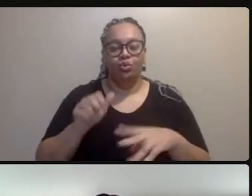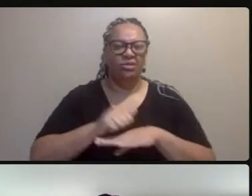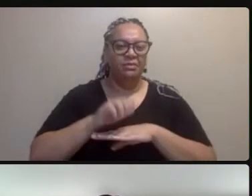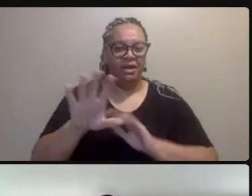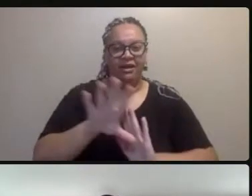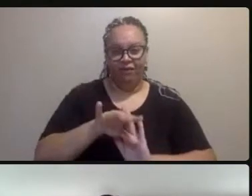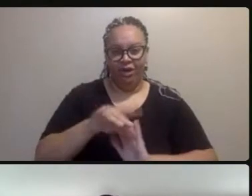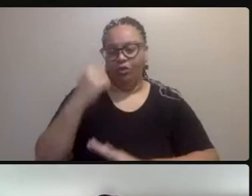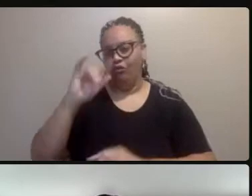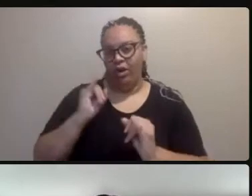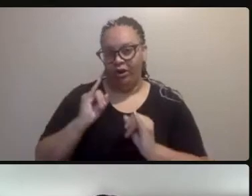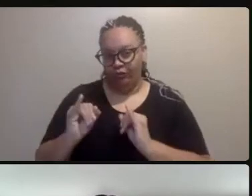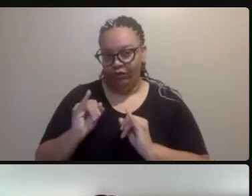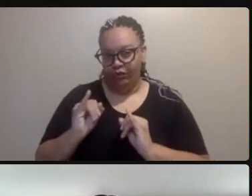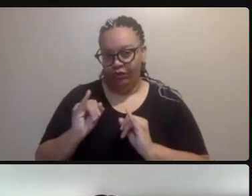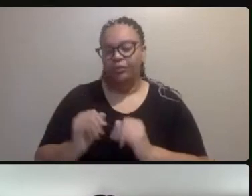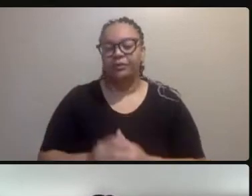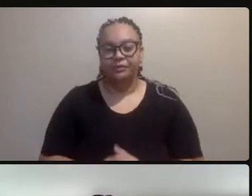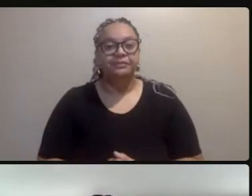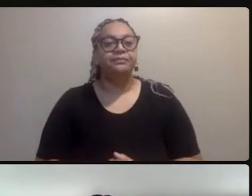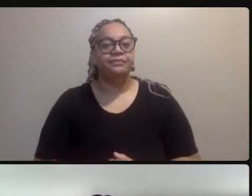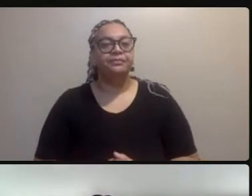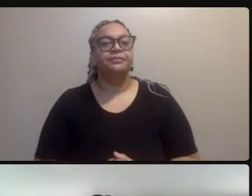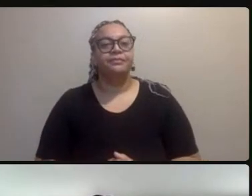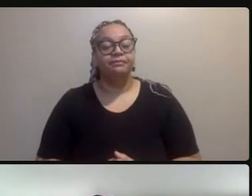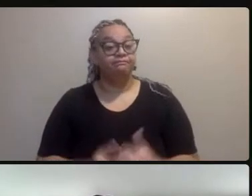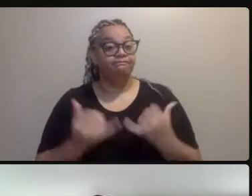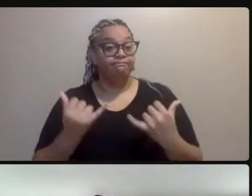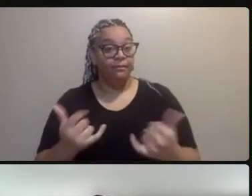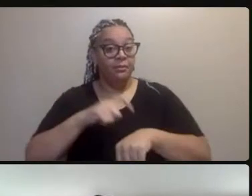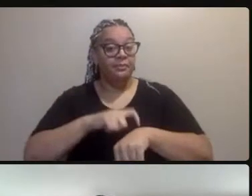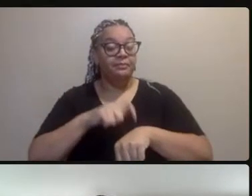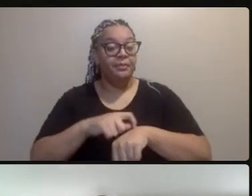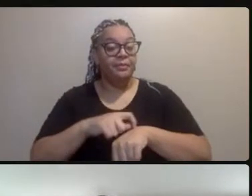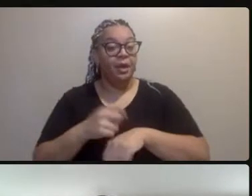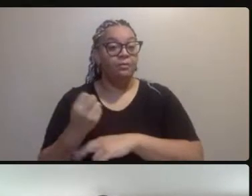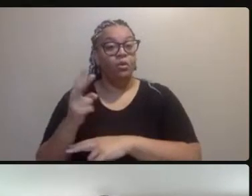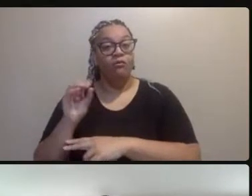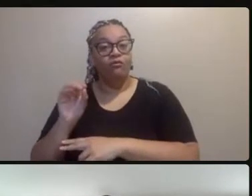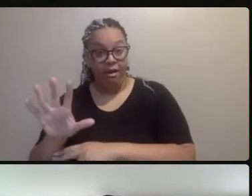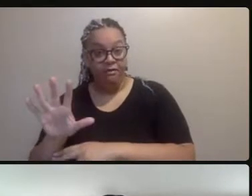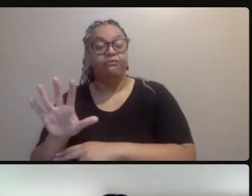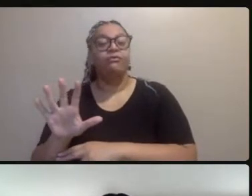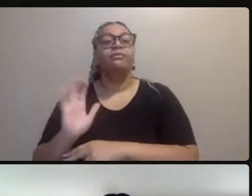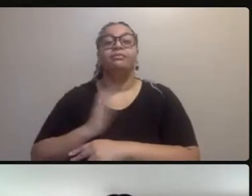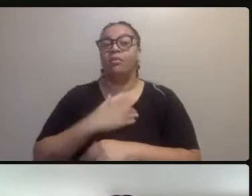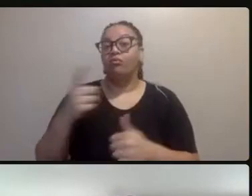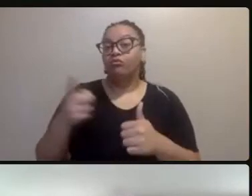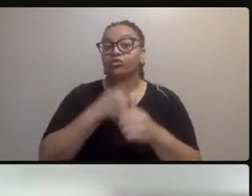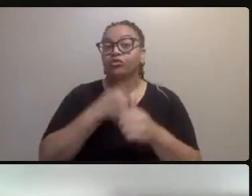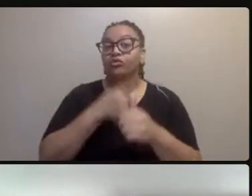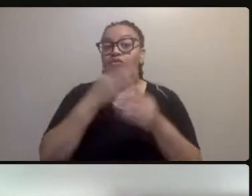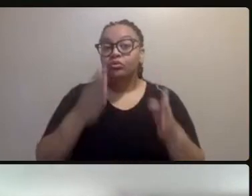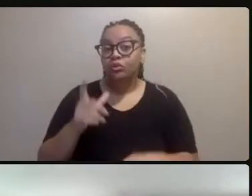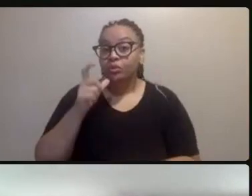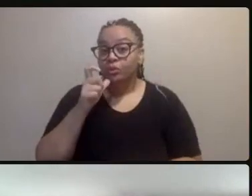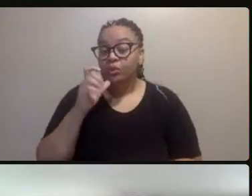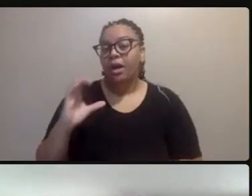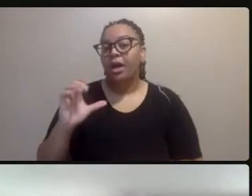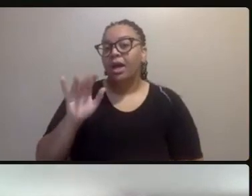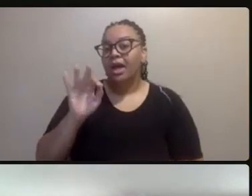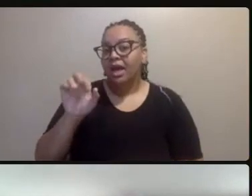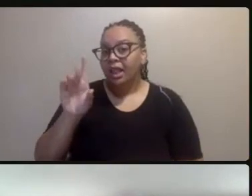BRANDO IT ROSS SIZEMORE ARE